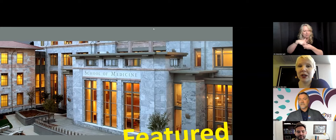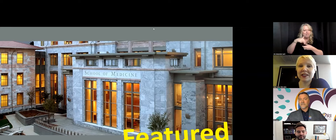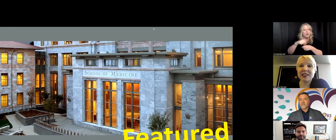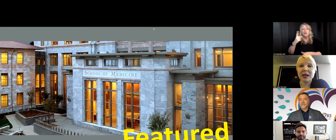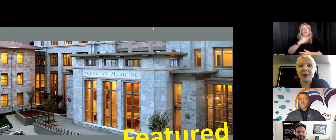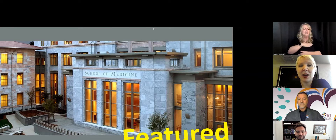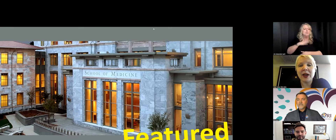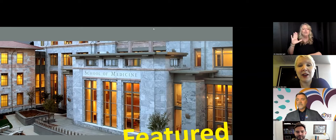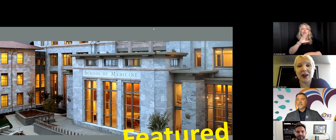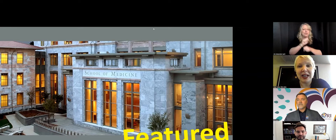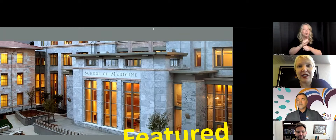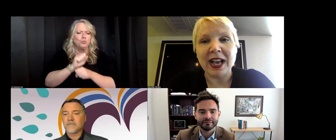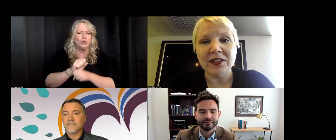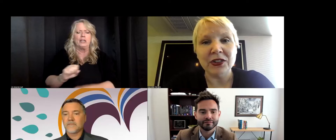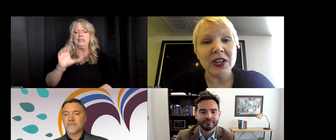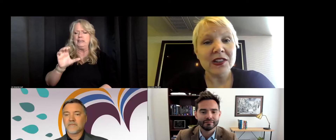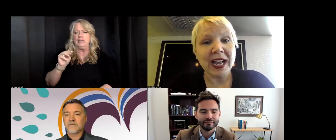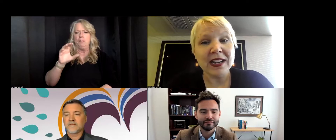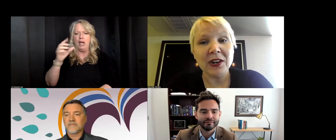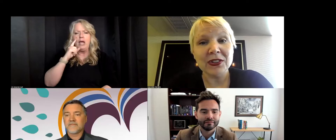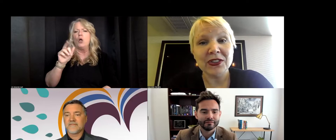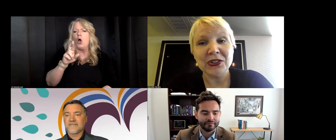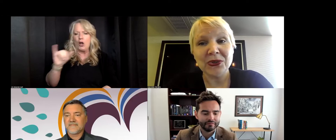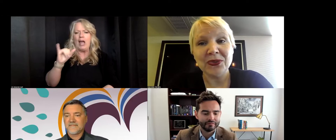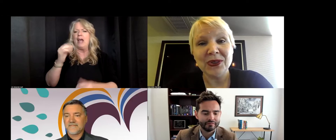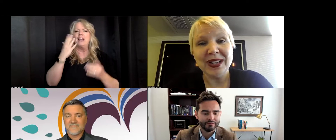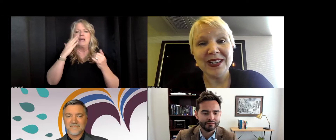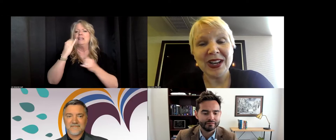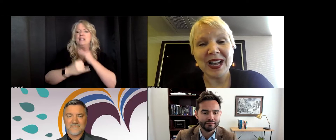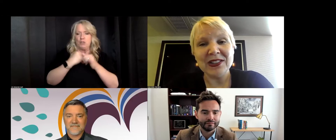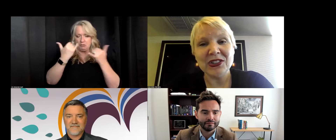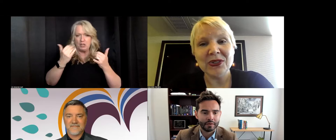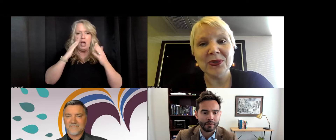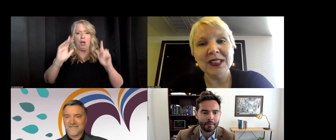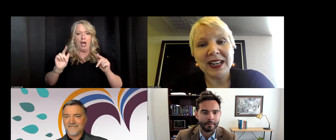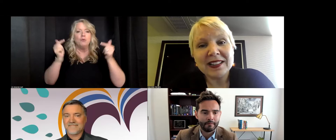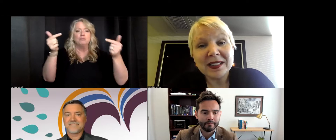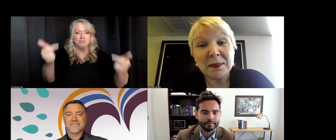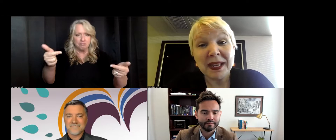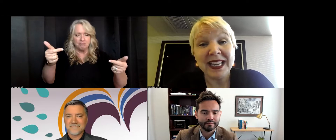AN OLD FRIEND OF THIS CALL. BEEN HERE MANY, MANY TIMES. WE SO APPRECIATE HIS WORK AS CMO AT RI